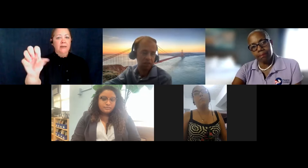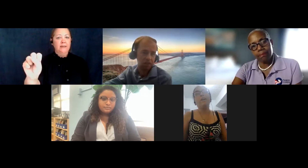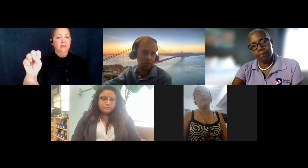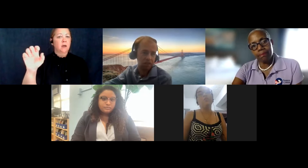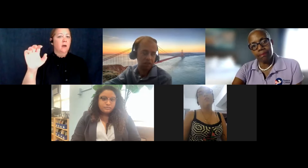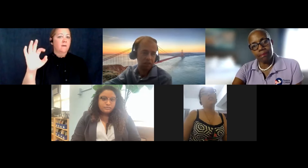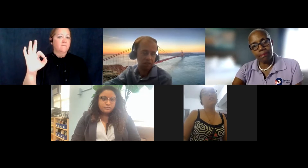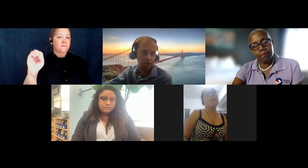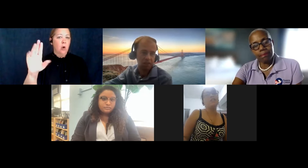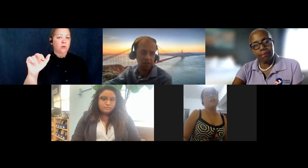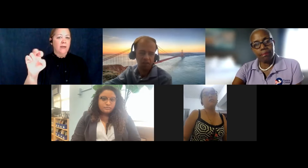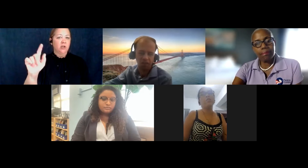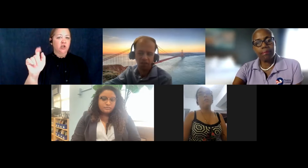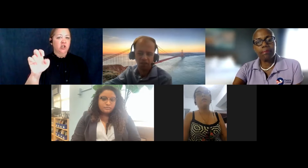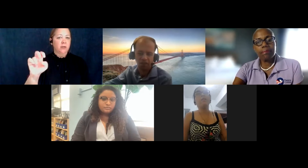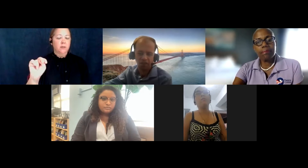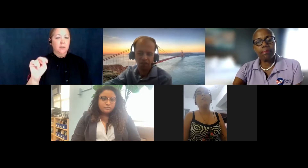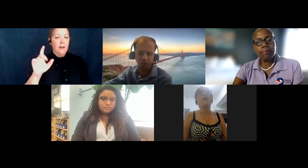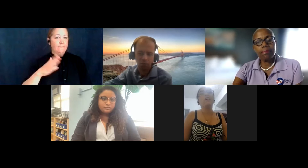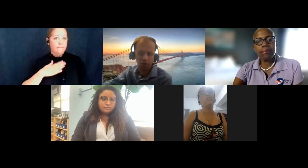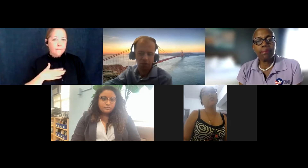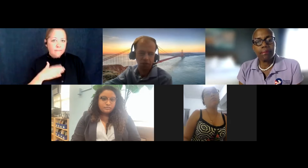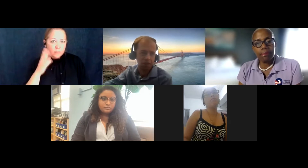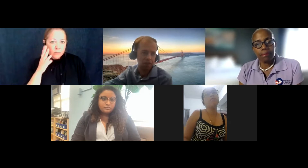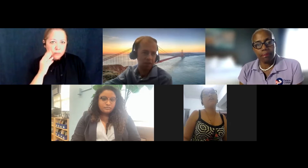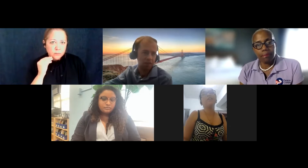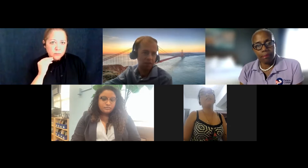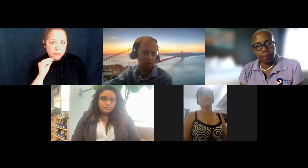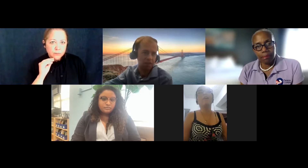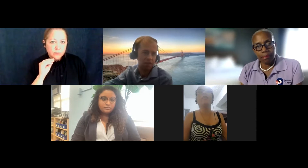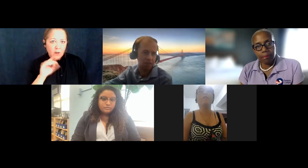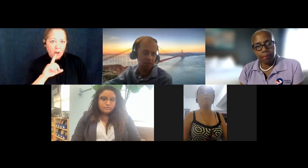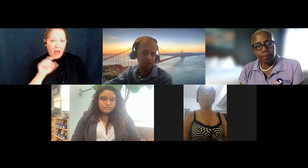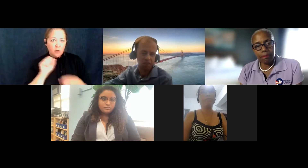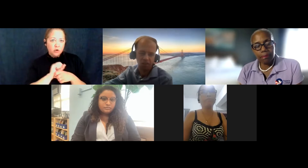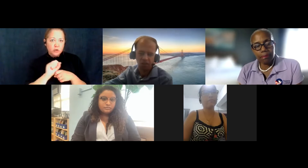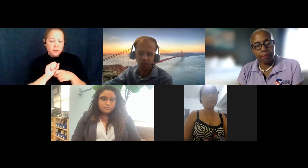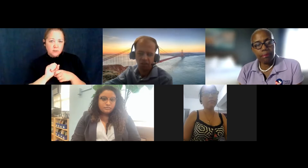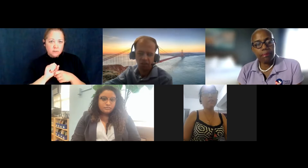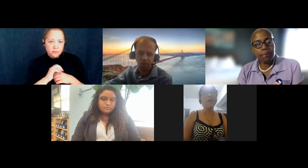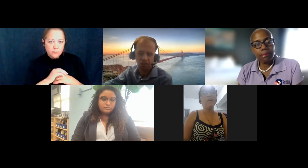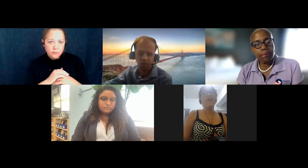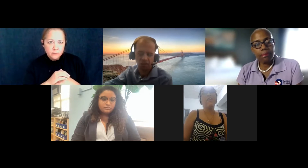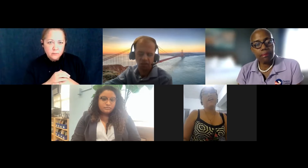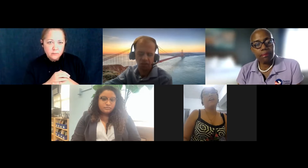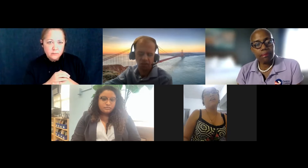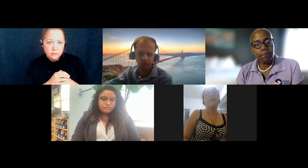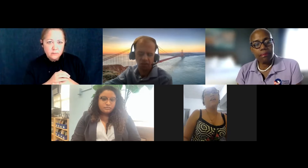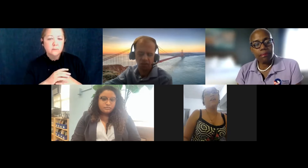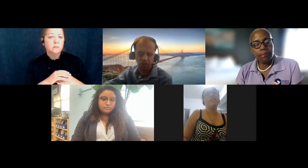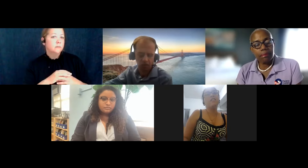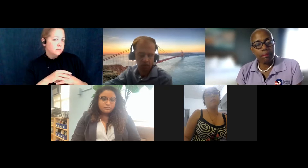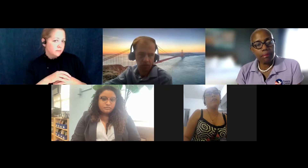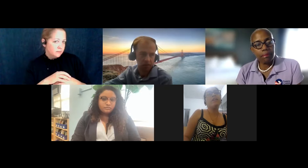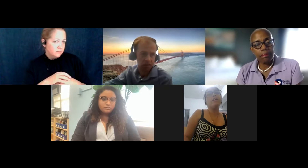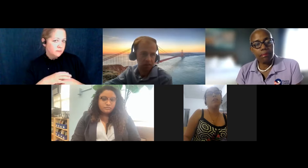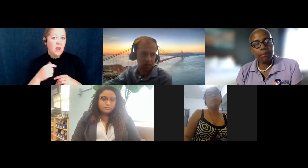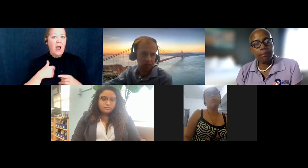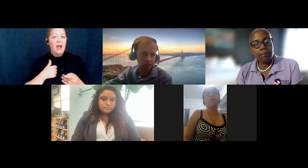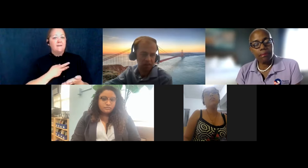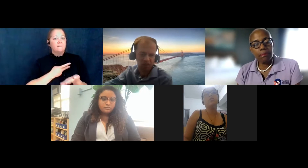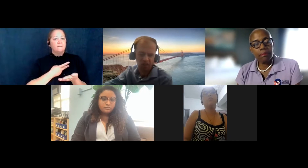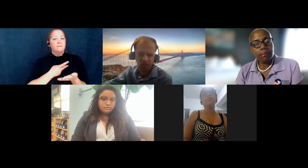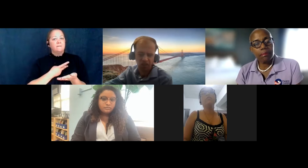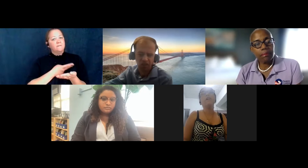My experience as a visually impaired woman, I found that disability can be so useful. The